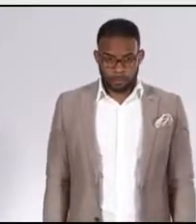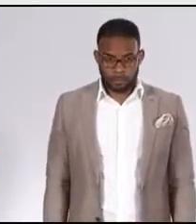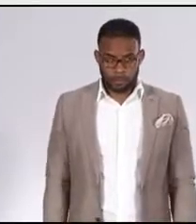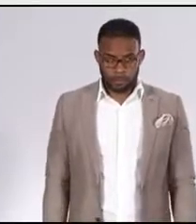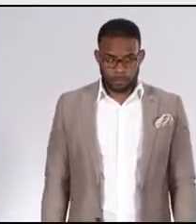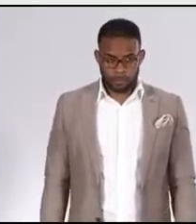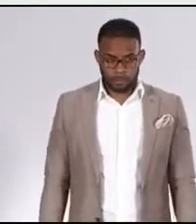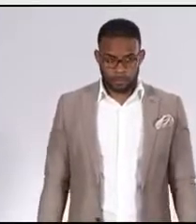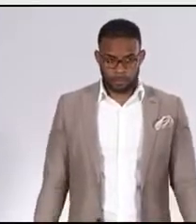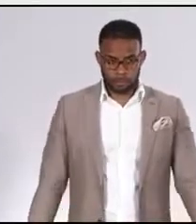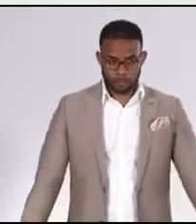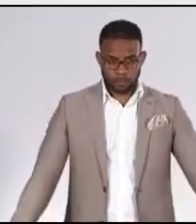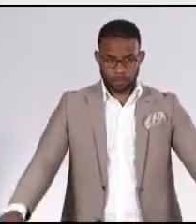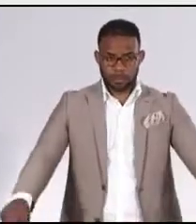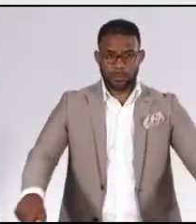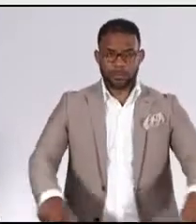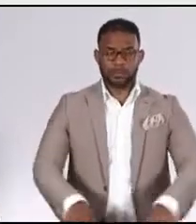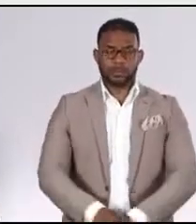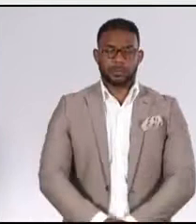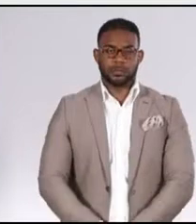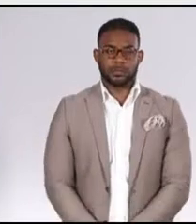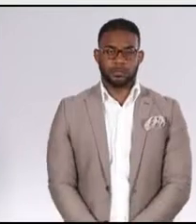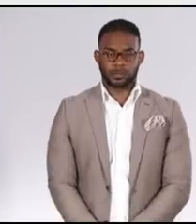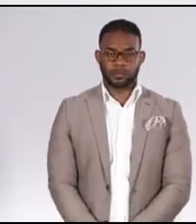so We'll give you a few more moments here to get your responses in.